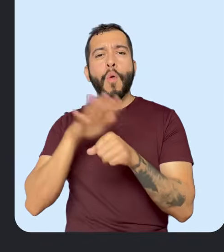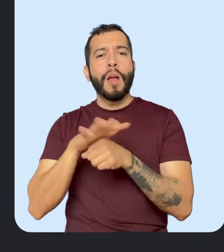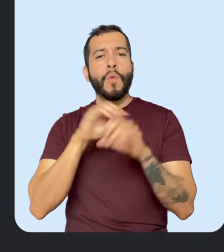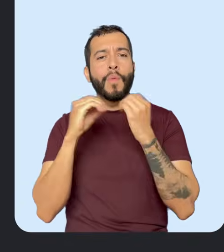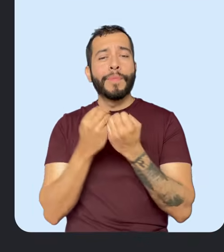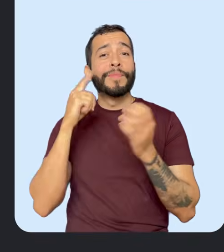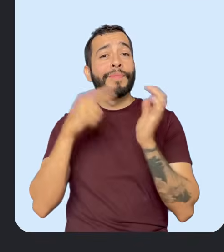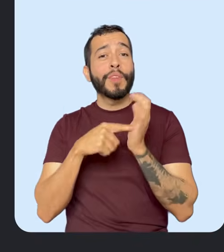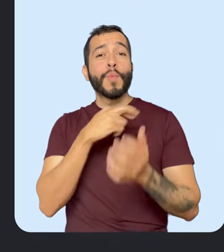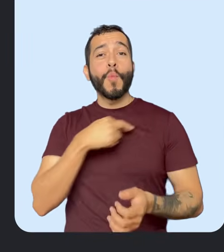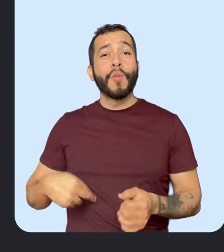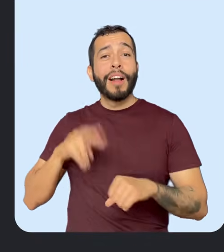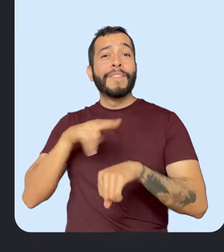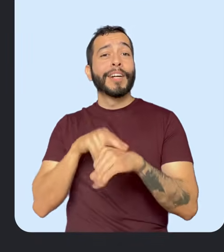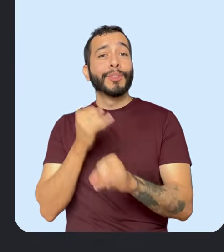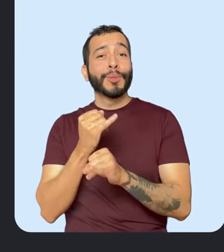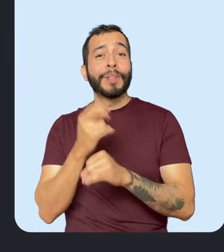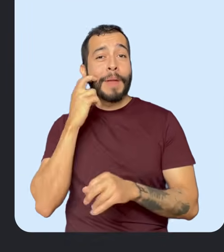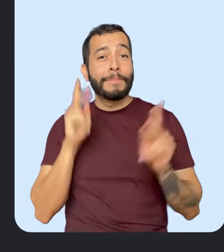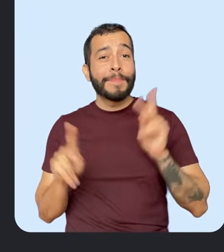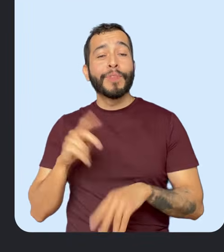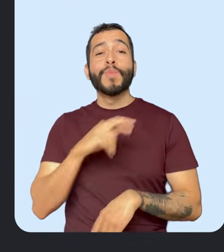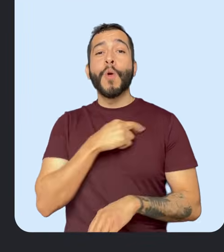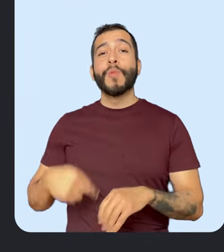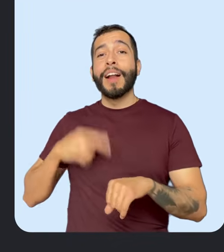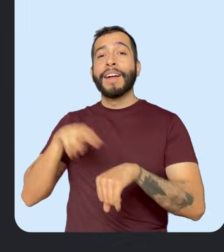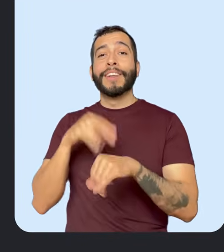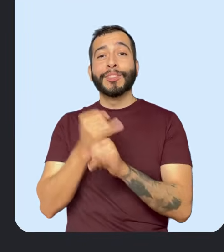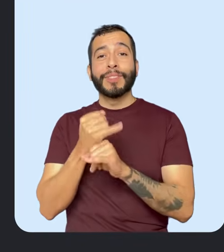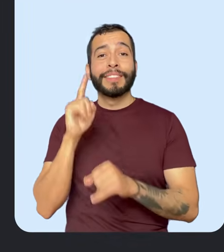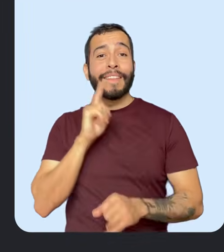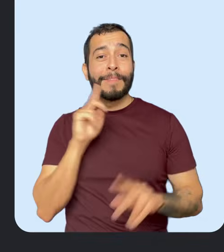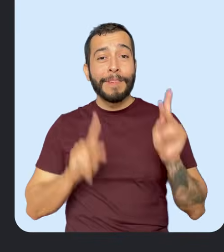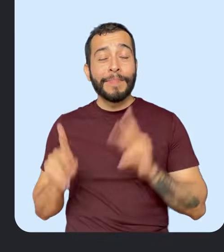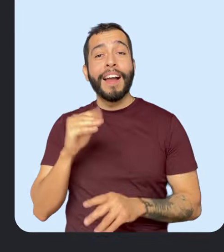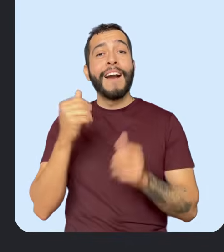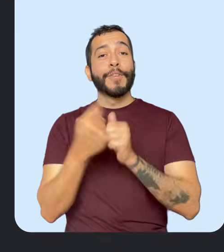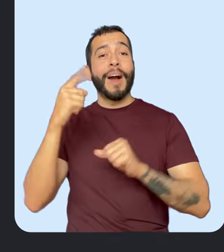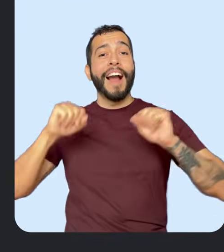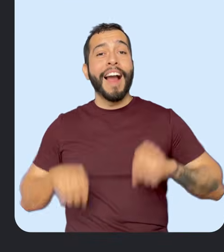including the Royal National Institute of Blind People, the Royal National Institute for Deaf People, Everyone Can,